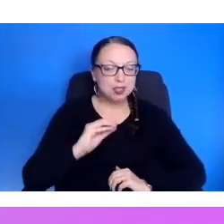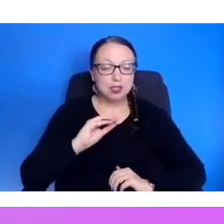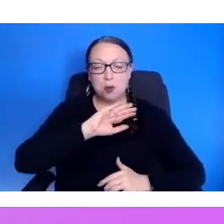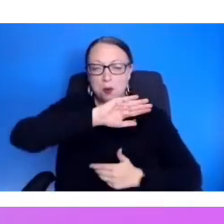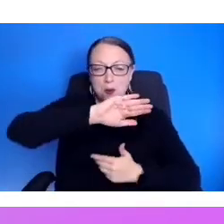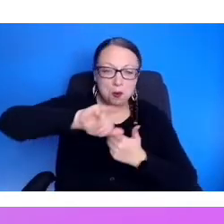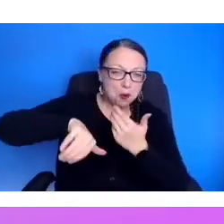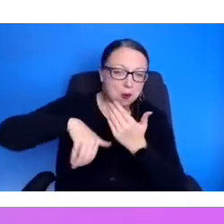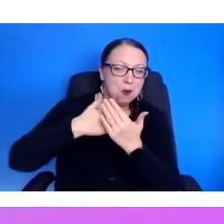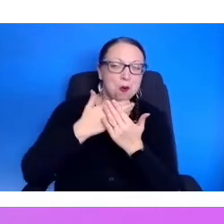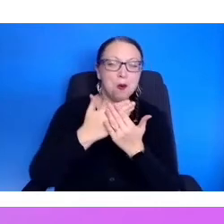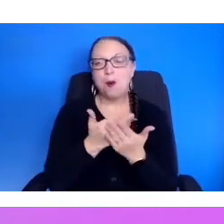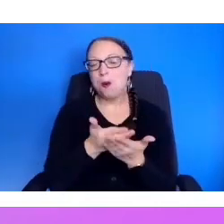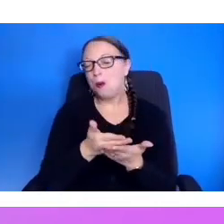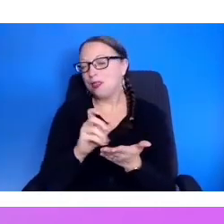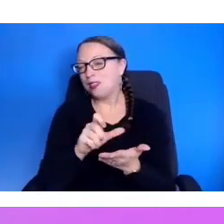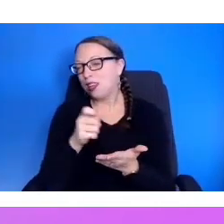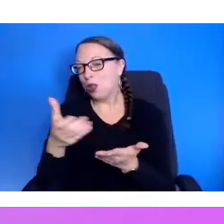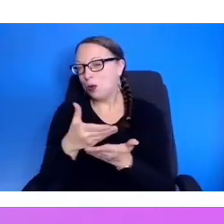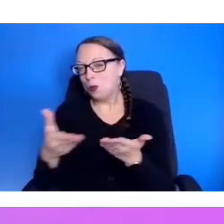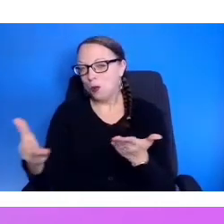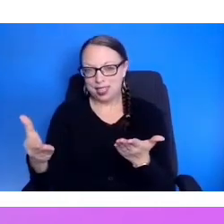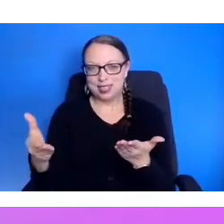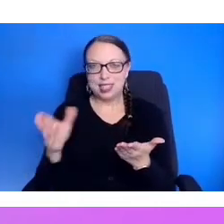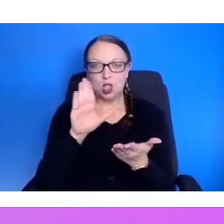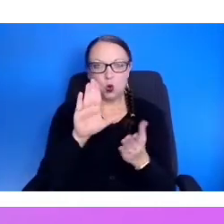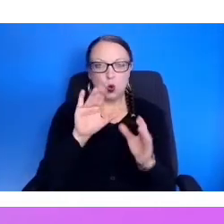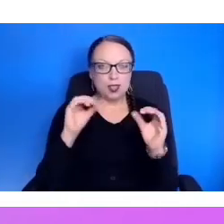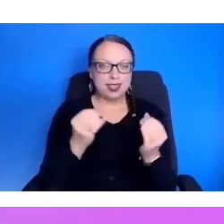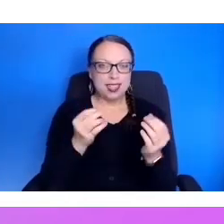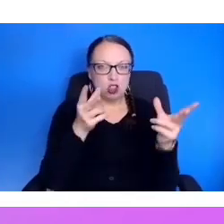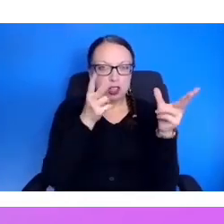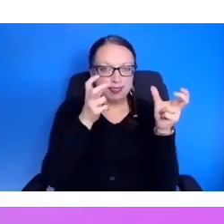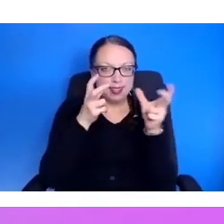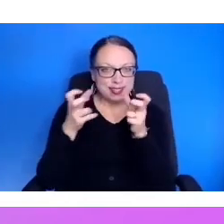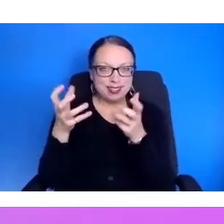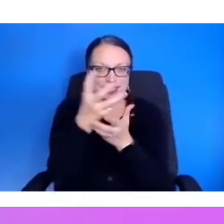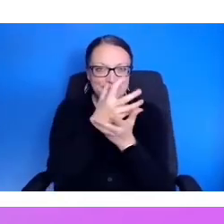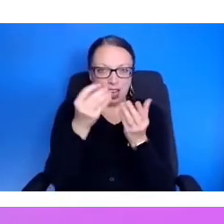that your organization has listening posts into the experience in the organization.